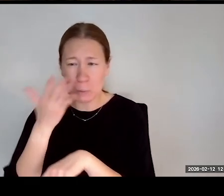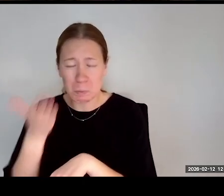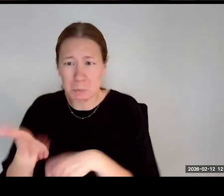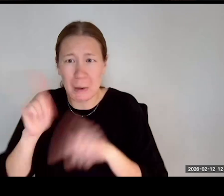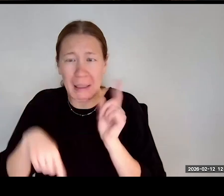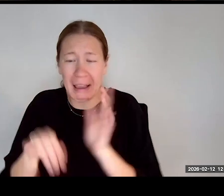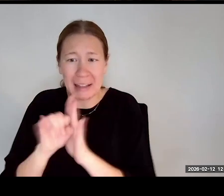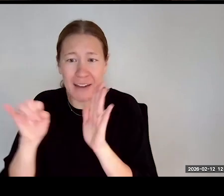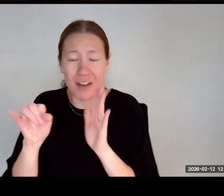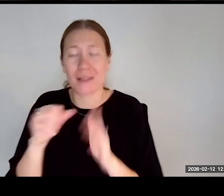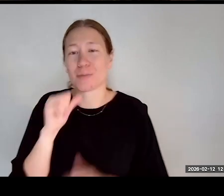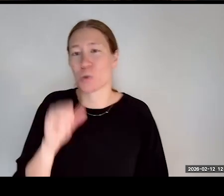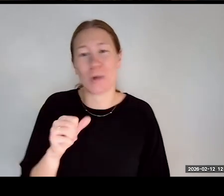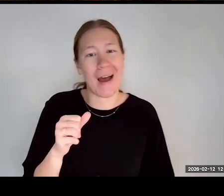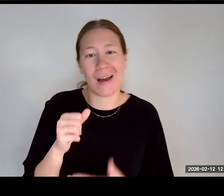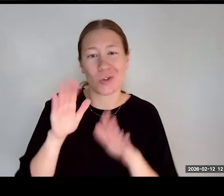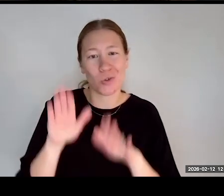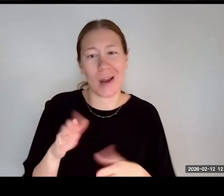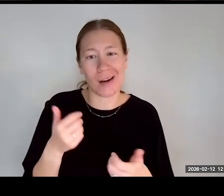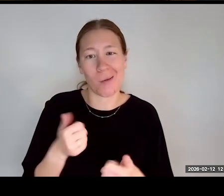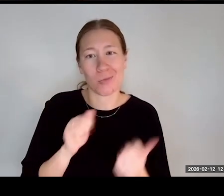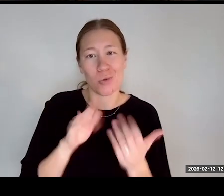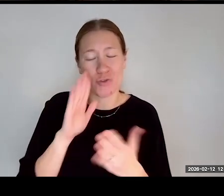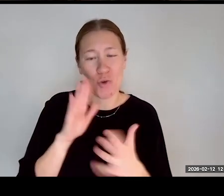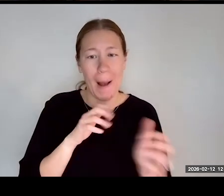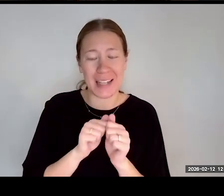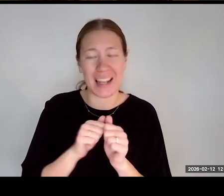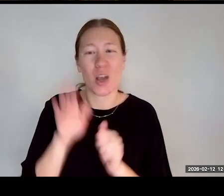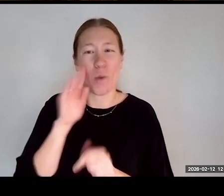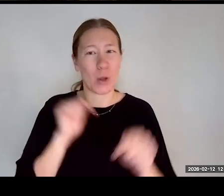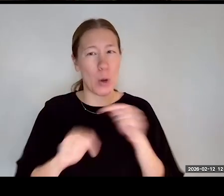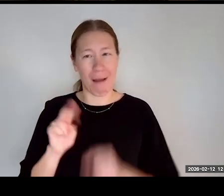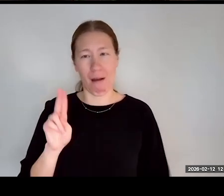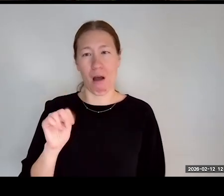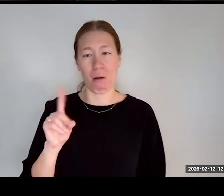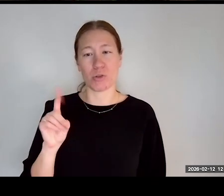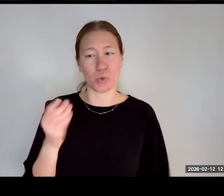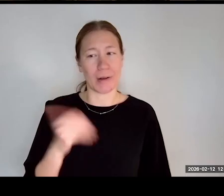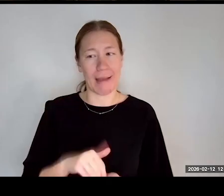to update your body paragraph styles. I'm going to undo that and instead what I'm going to do is I'm gonna go over